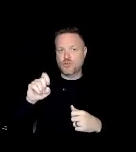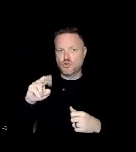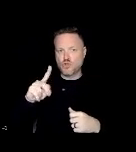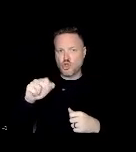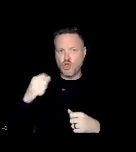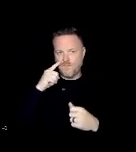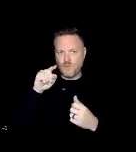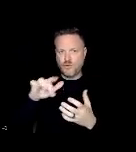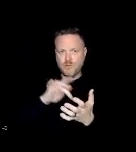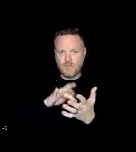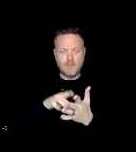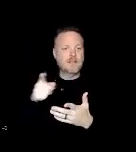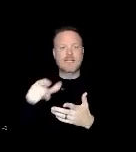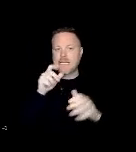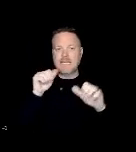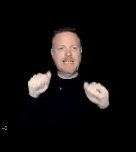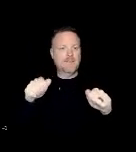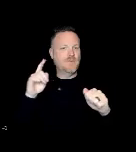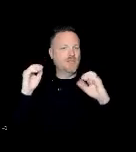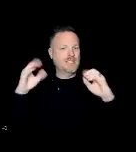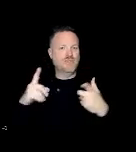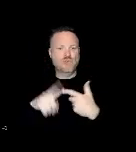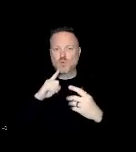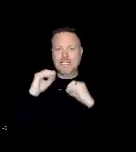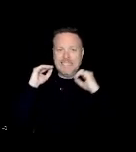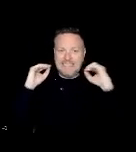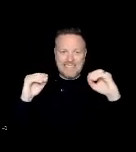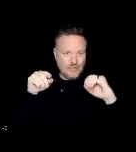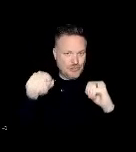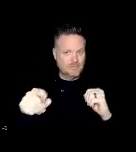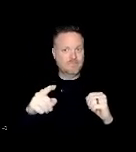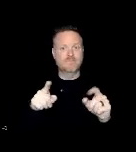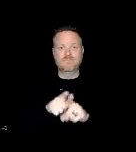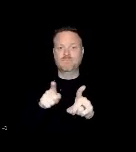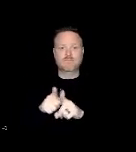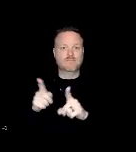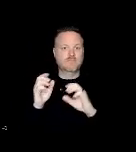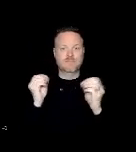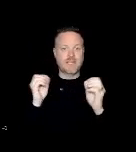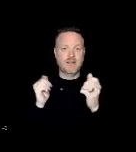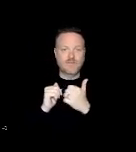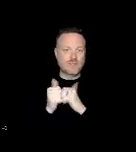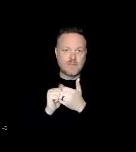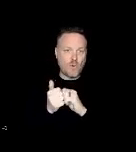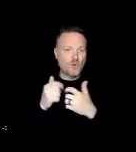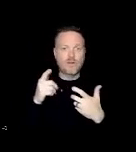the inability of the teachers to teach him. There is not enough support. They do not have